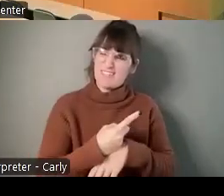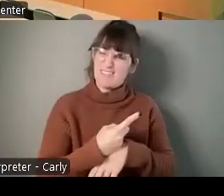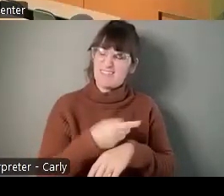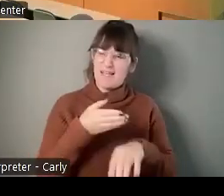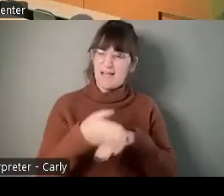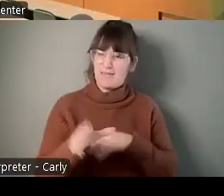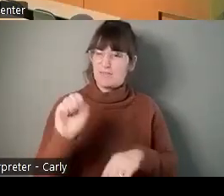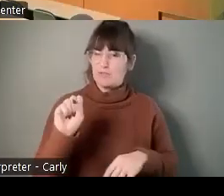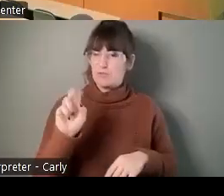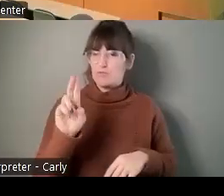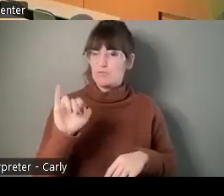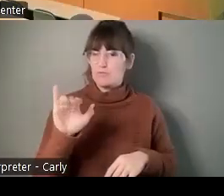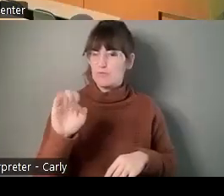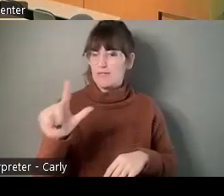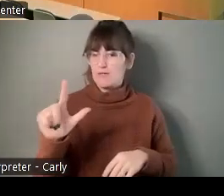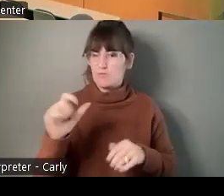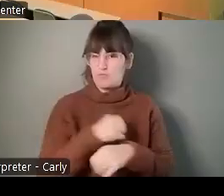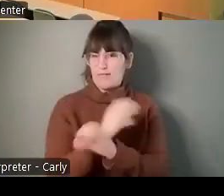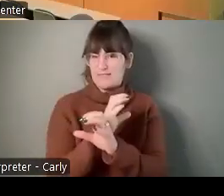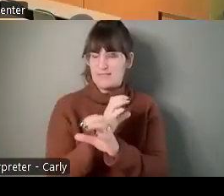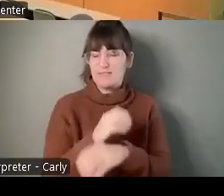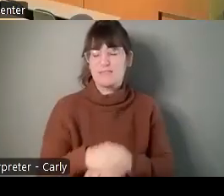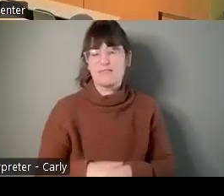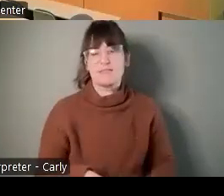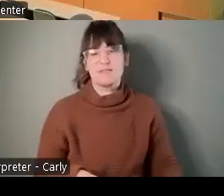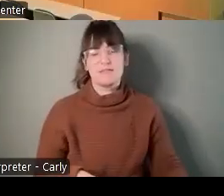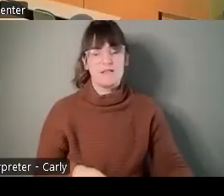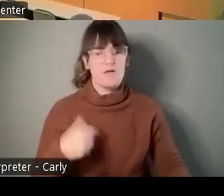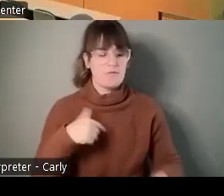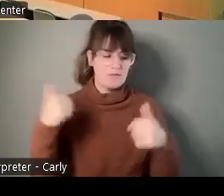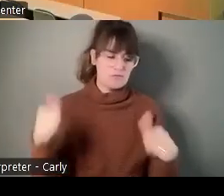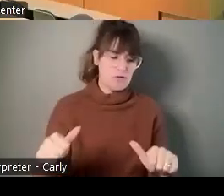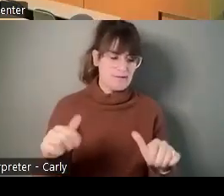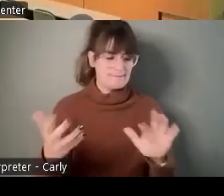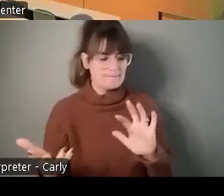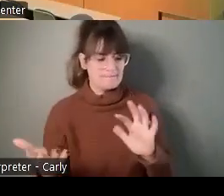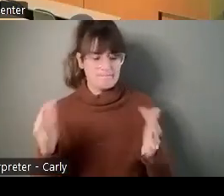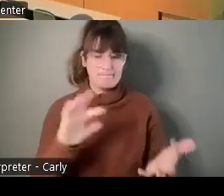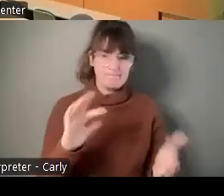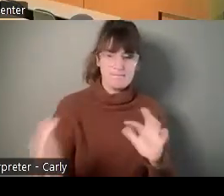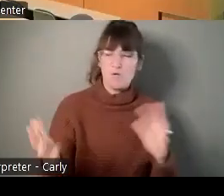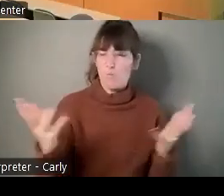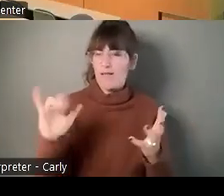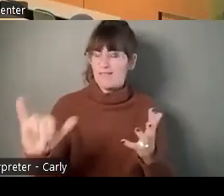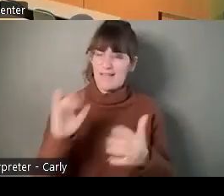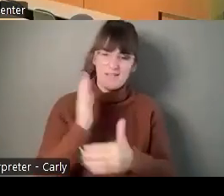often a suicidal crisis. Um and so we try to kind of go through what this intervention actually is